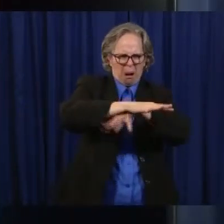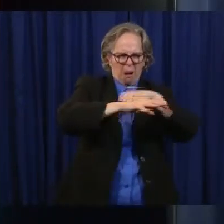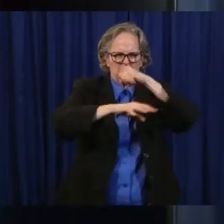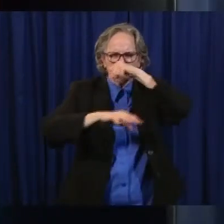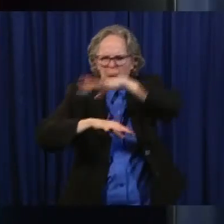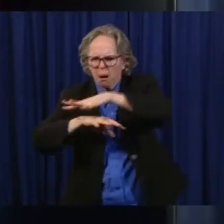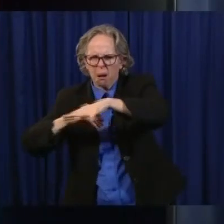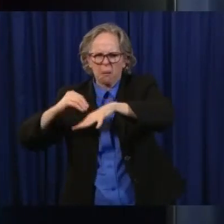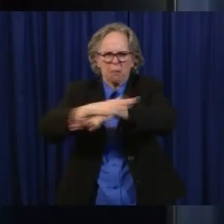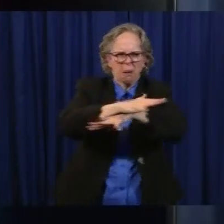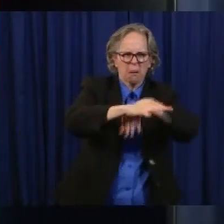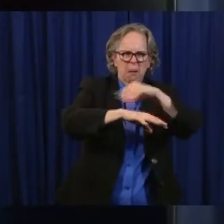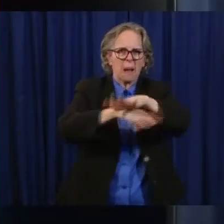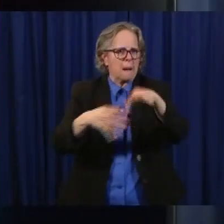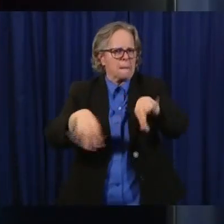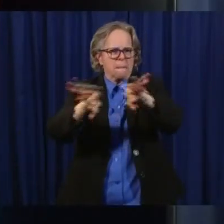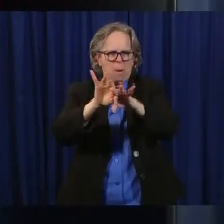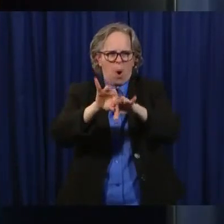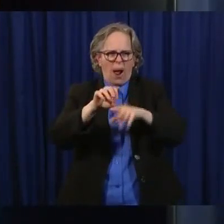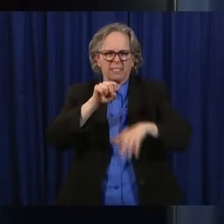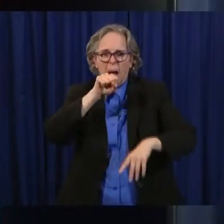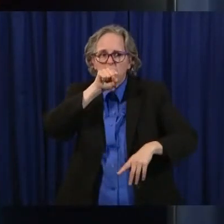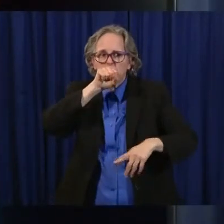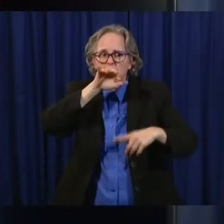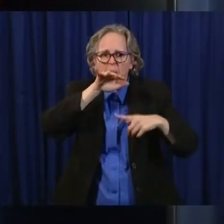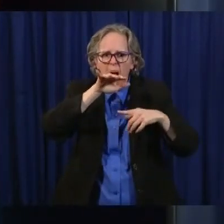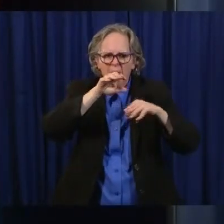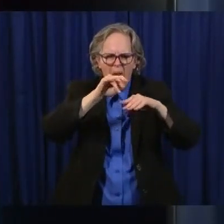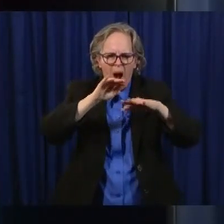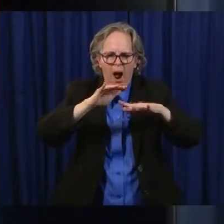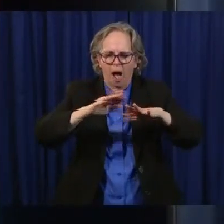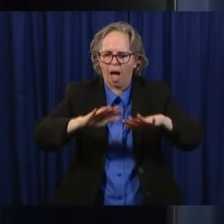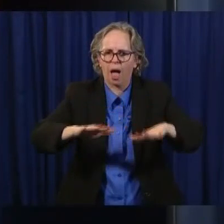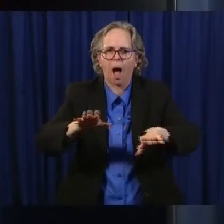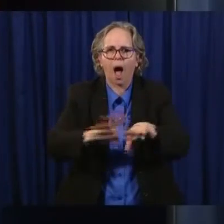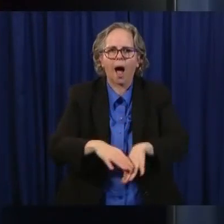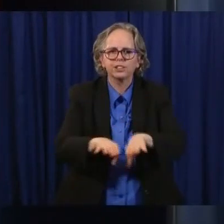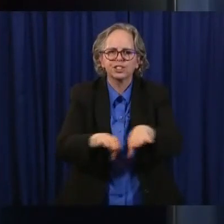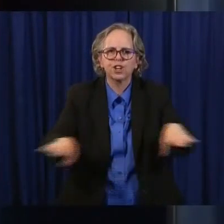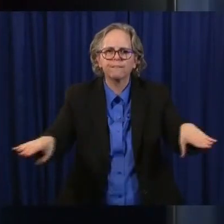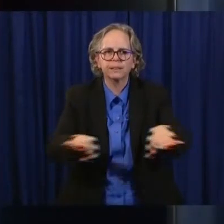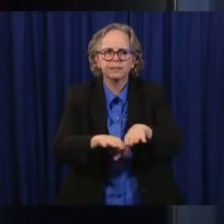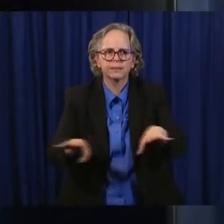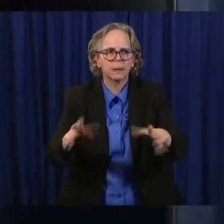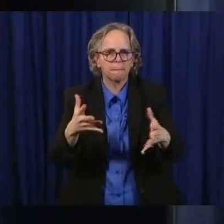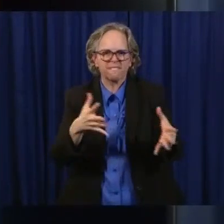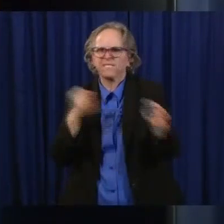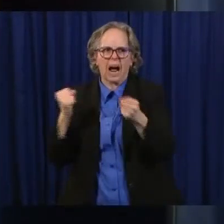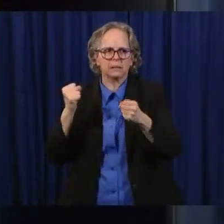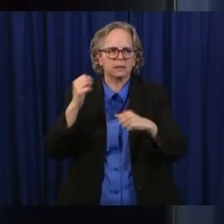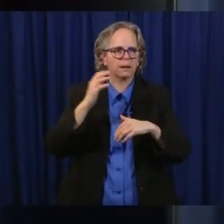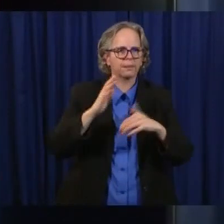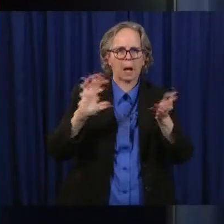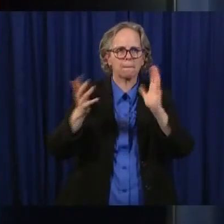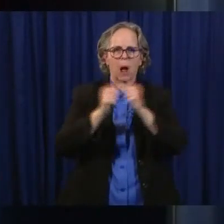OUTWARD IN A CONE SHAPE AS A DROPLET. A DROPLET IS AN IMPORTANT CHARACTERISTIC BECAUSE A